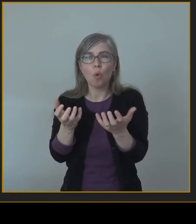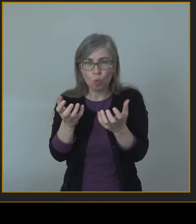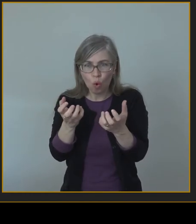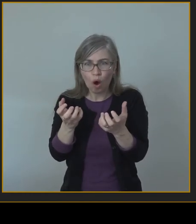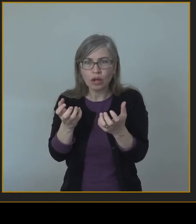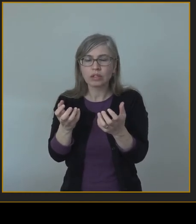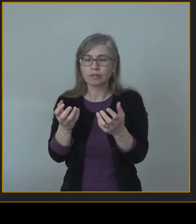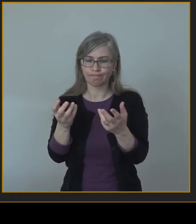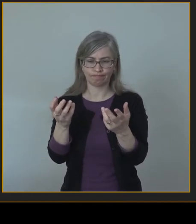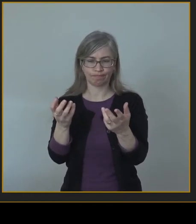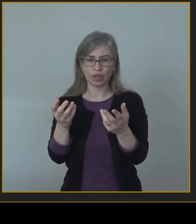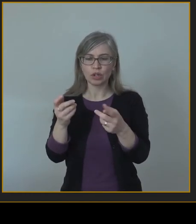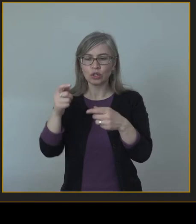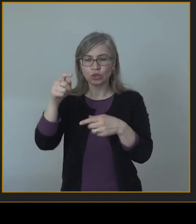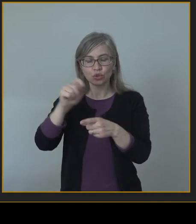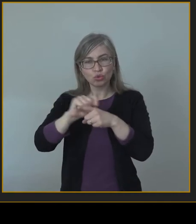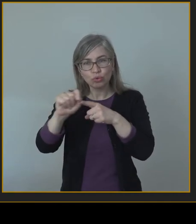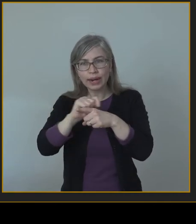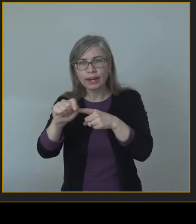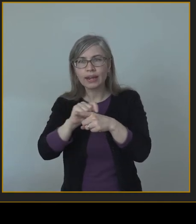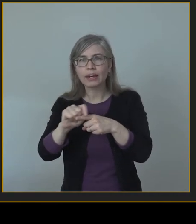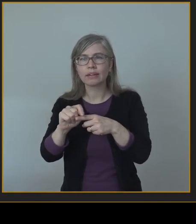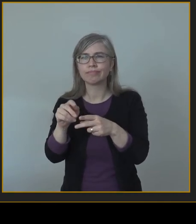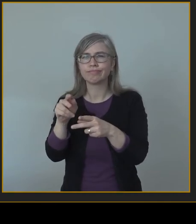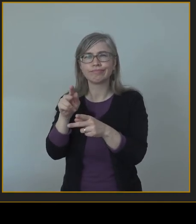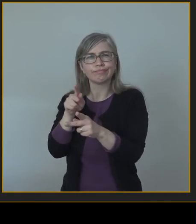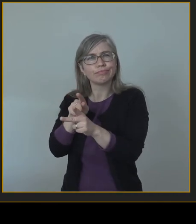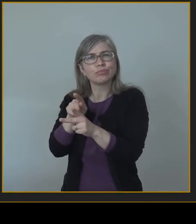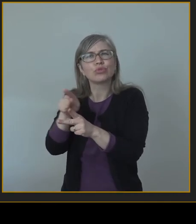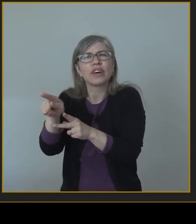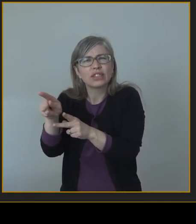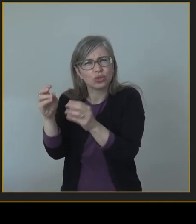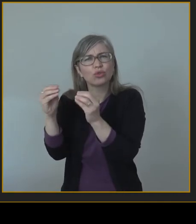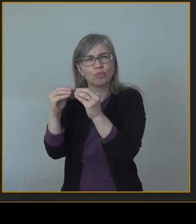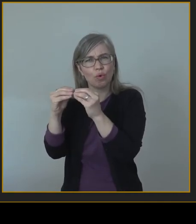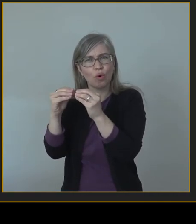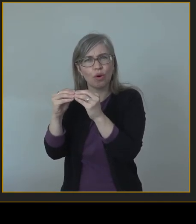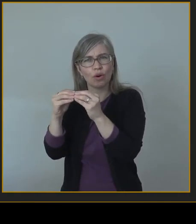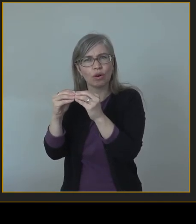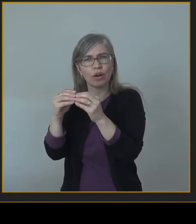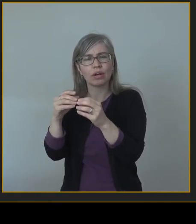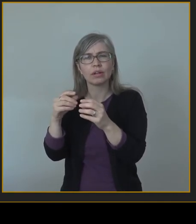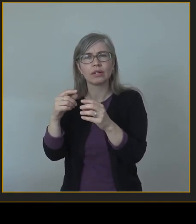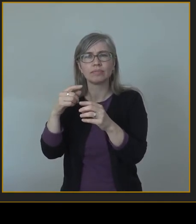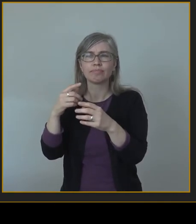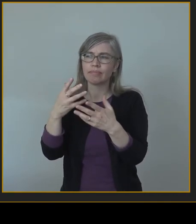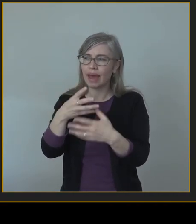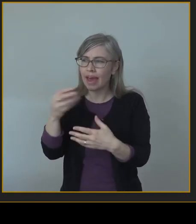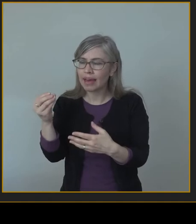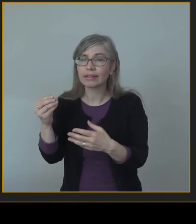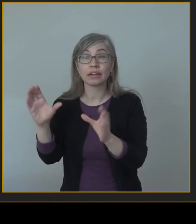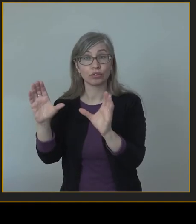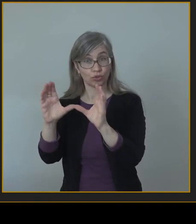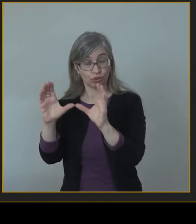want interpreter training to be more professional and to include certification